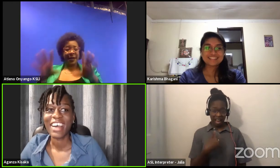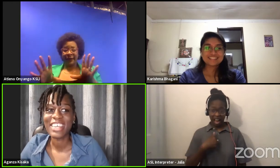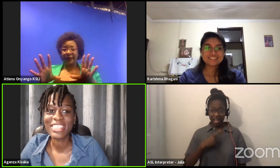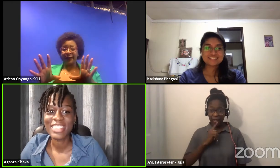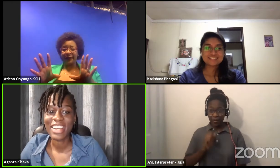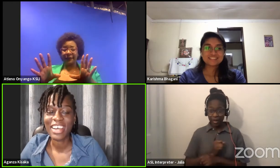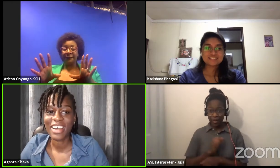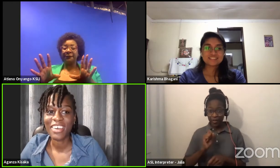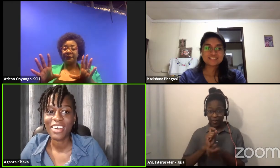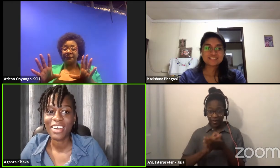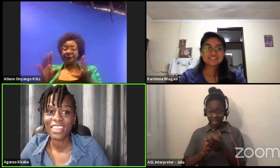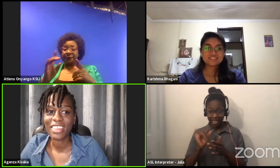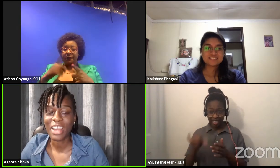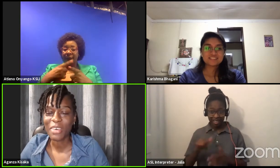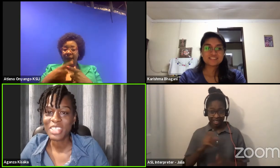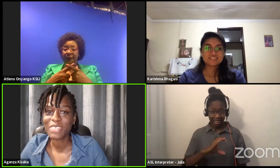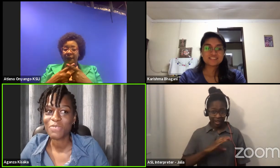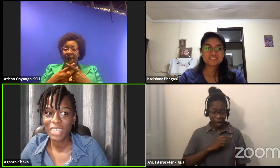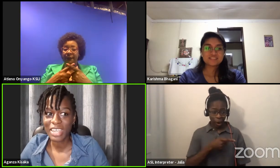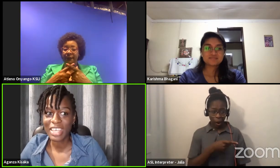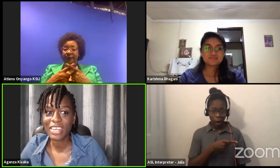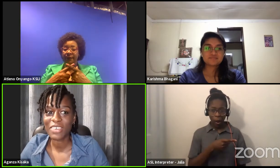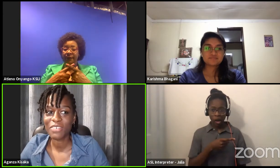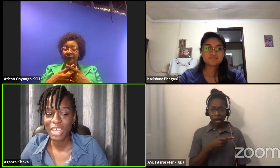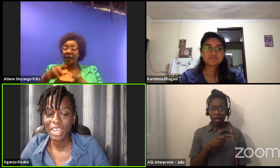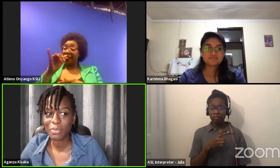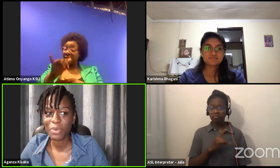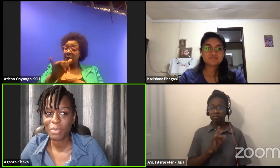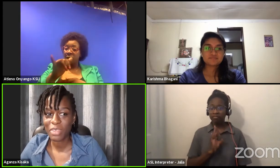And that was a really great moment